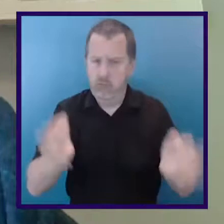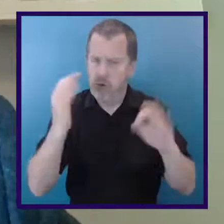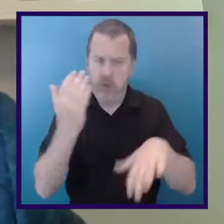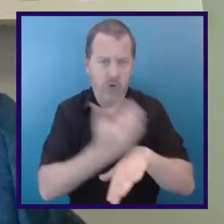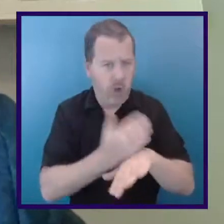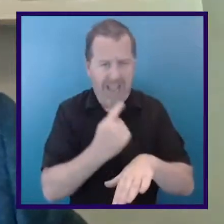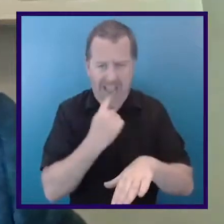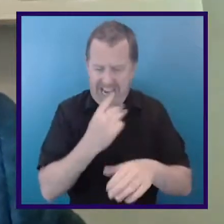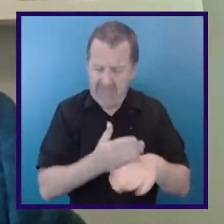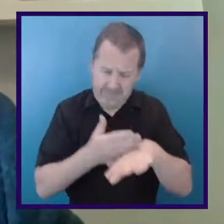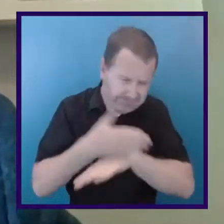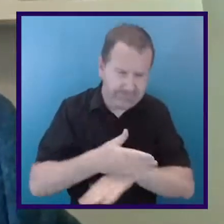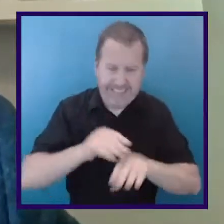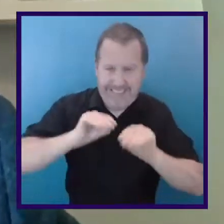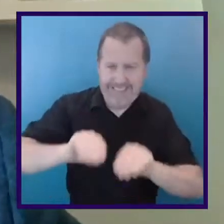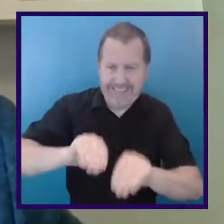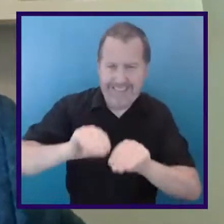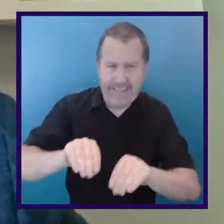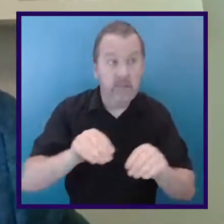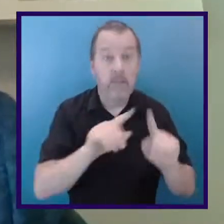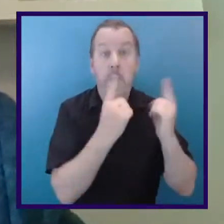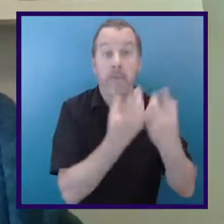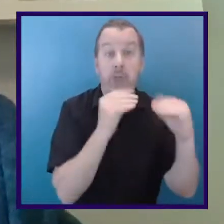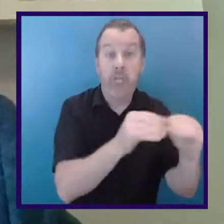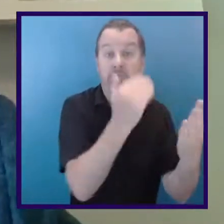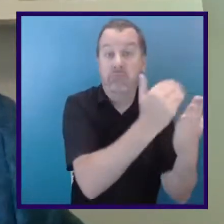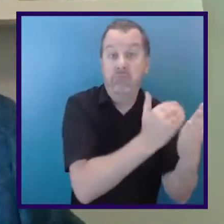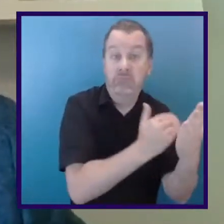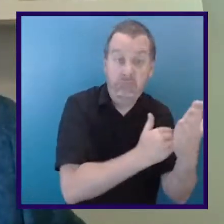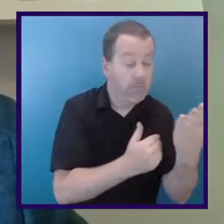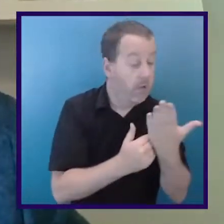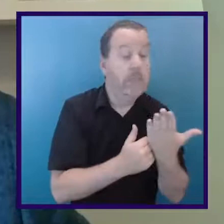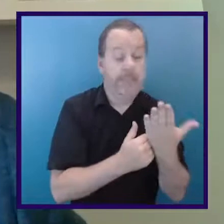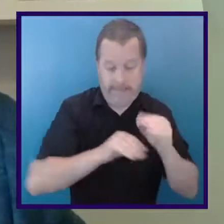very hard to deliver what the Department of Education are asking them to deliver for Key